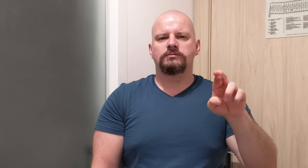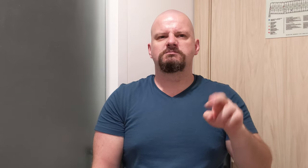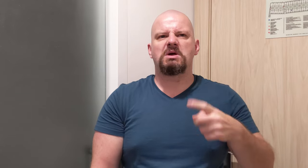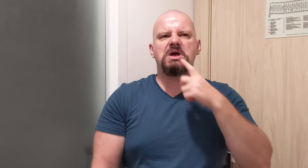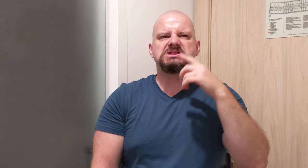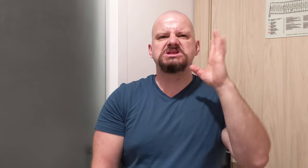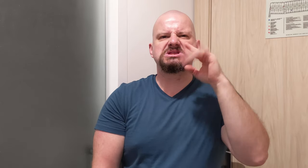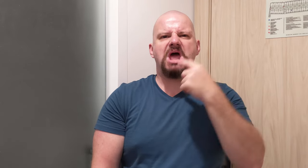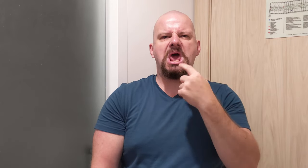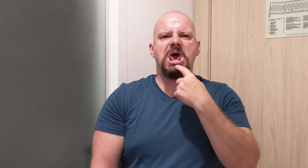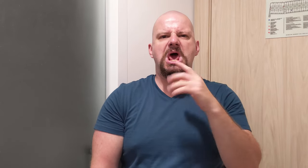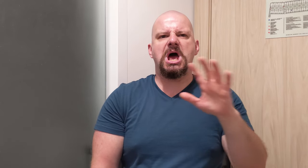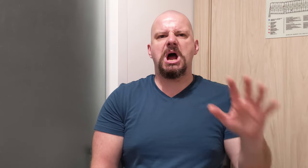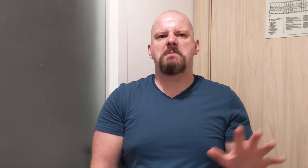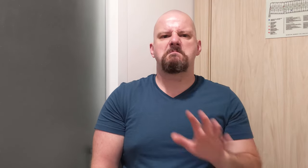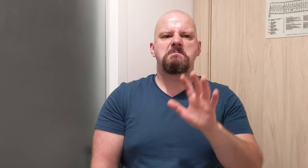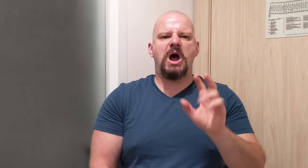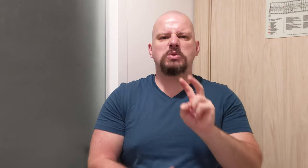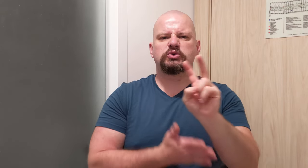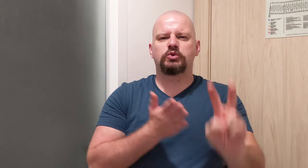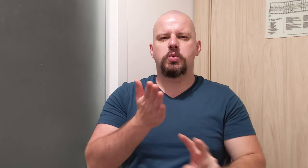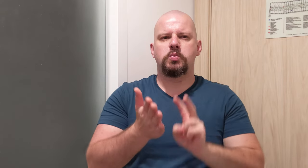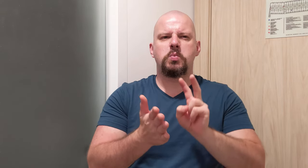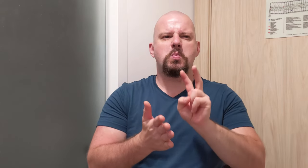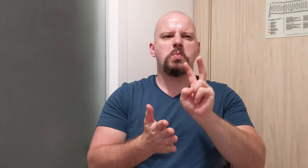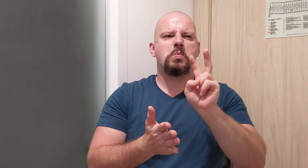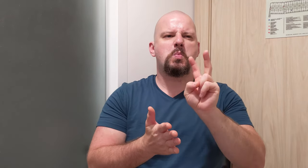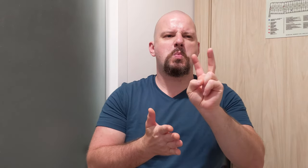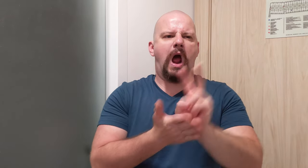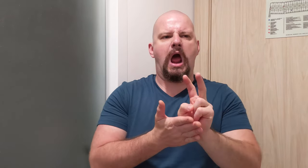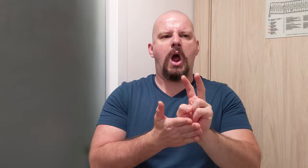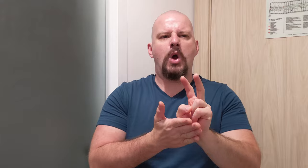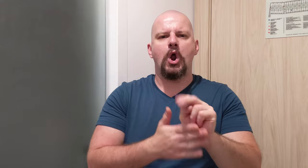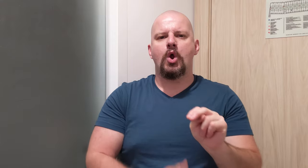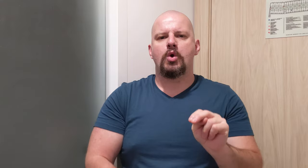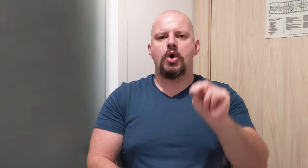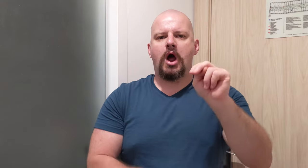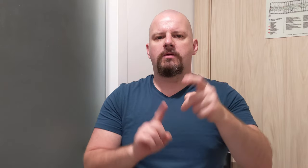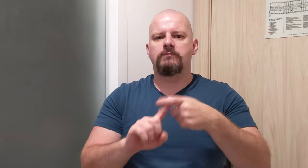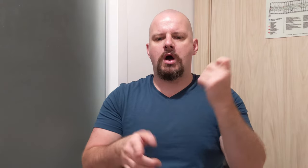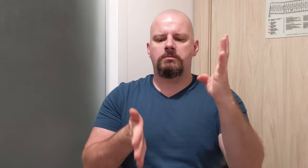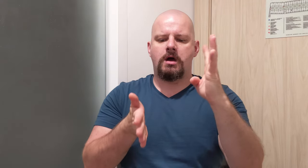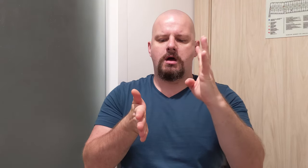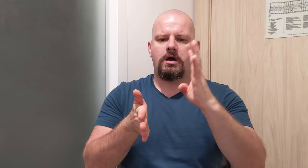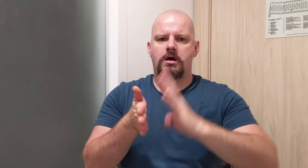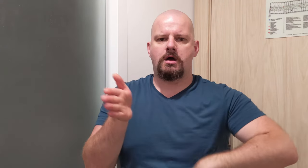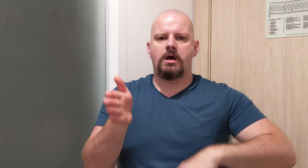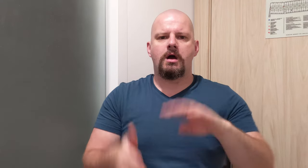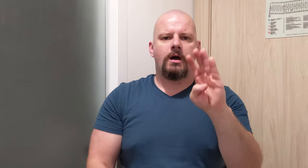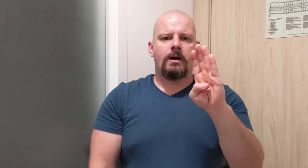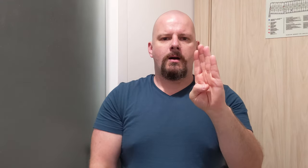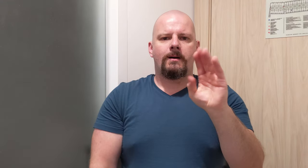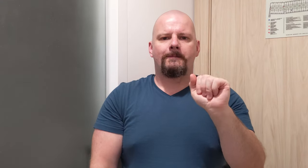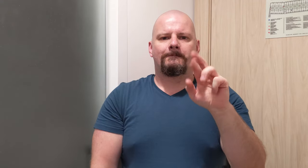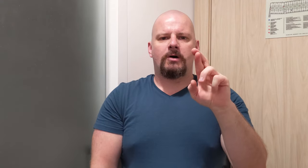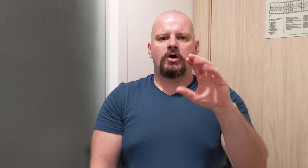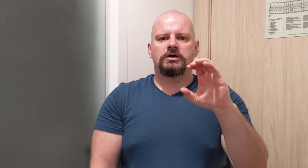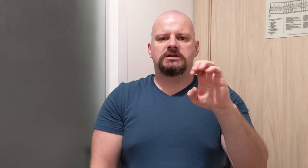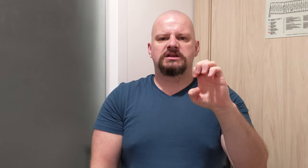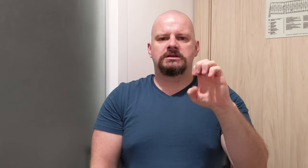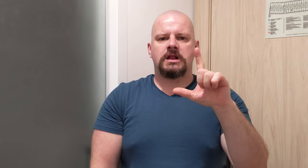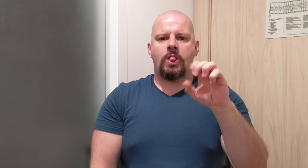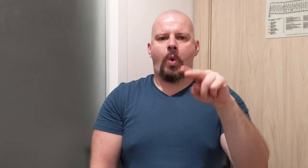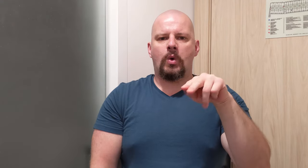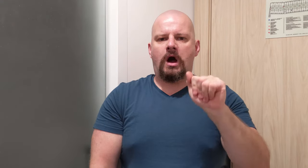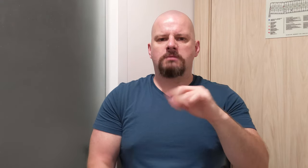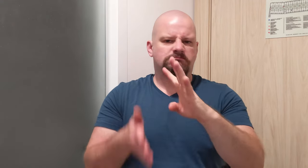I would say it's about two hours north from Barcelona.